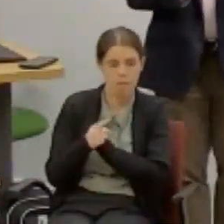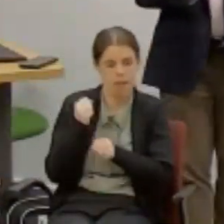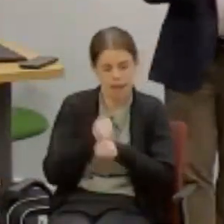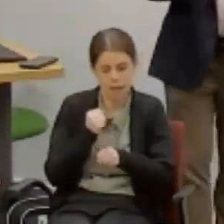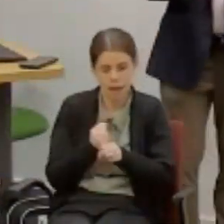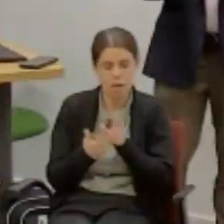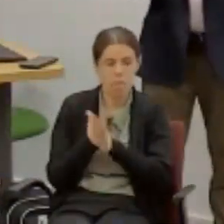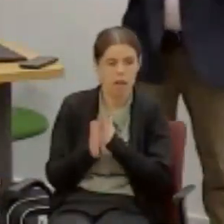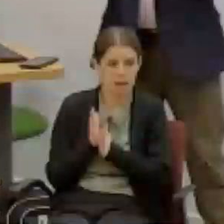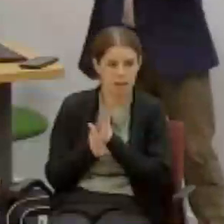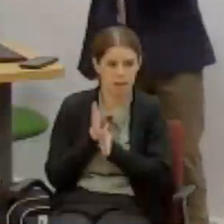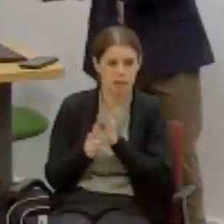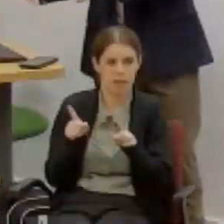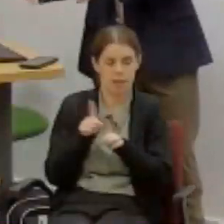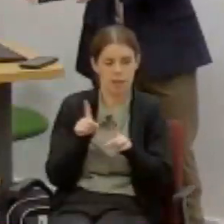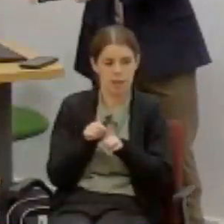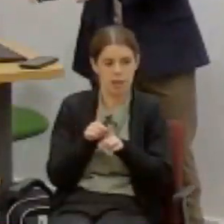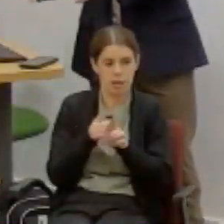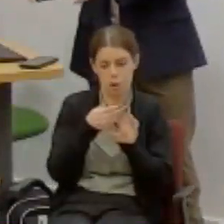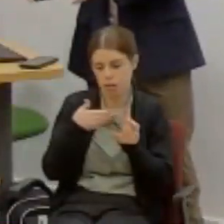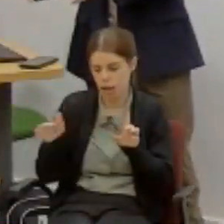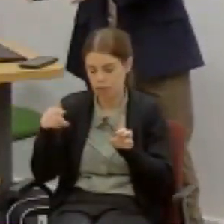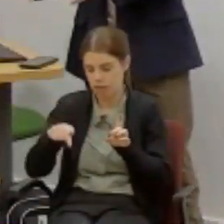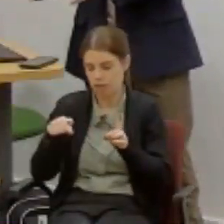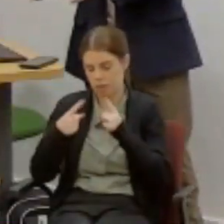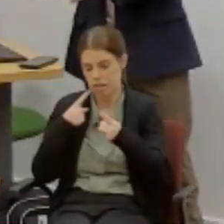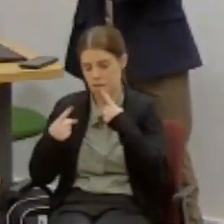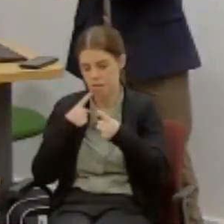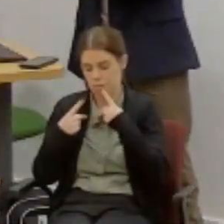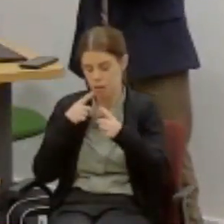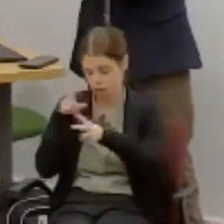play, and then then direct that towards the data and go through our research and stuff to see.